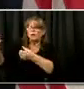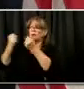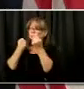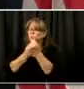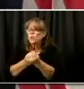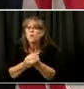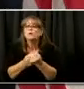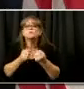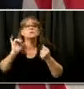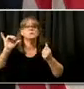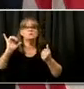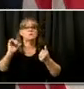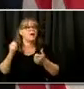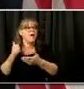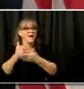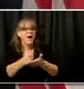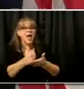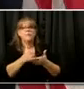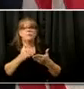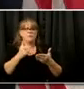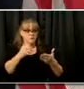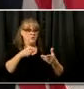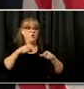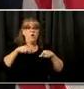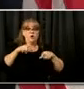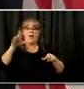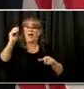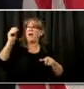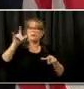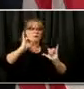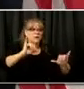full picture we know that some parents are still deciding to sit out the school year for a number